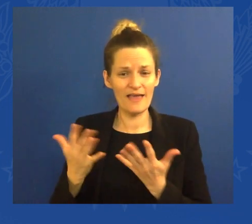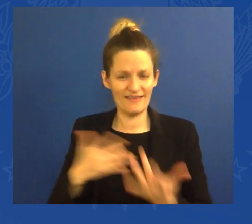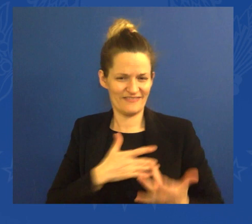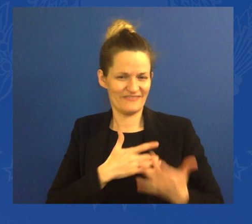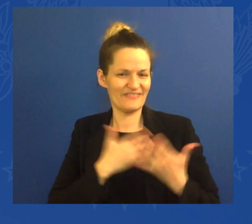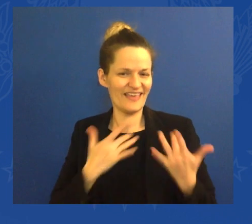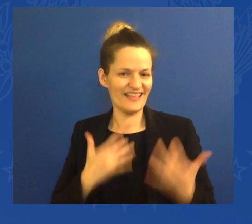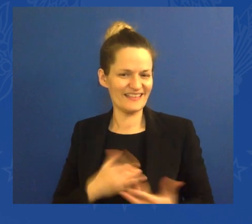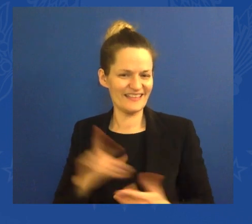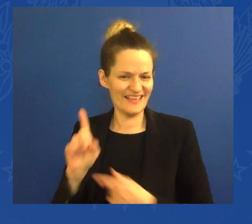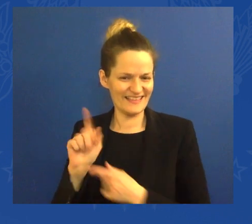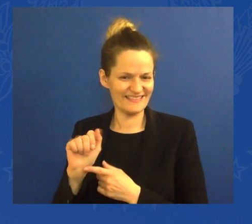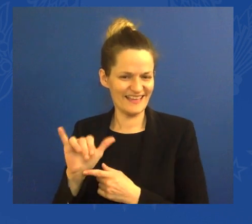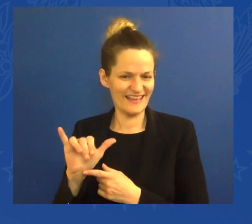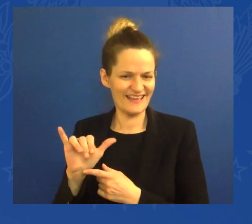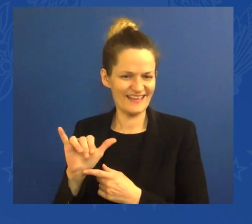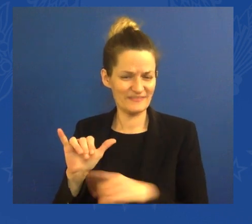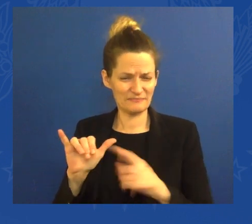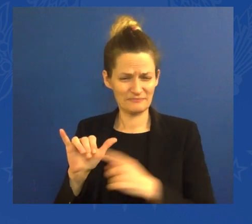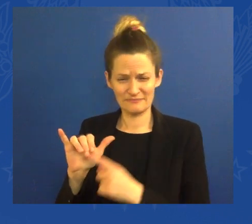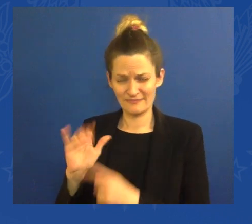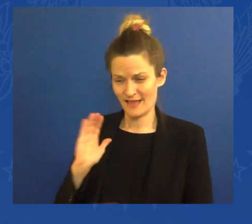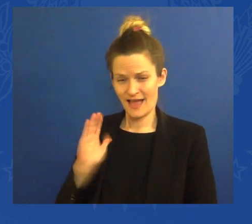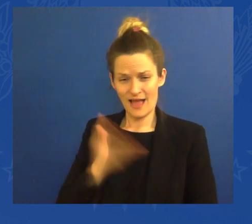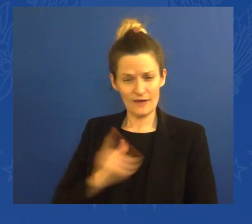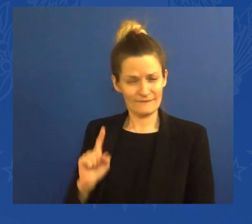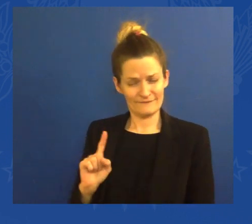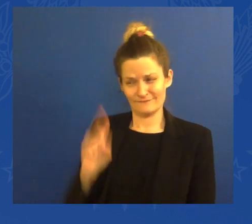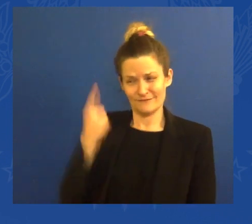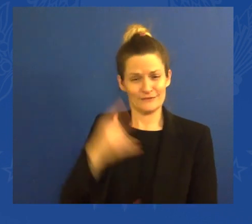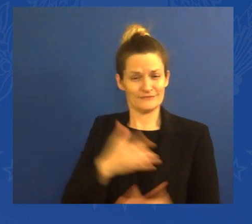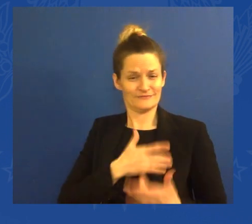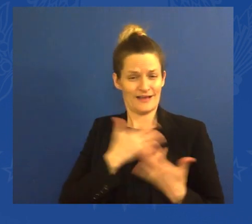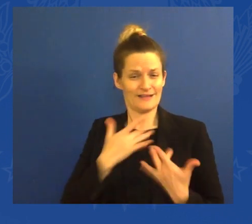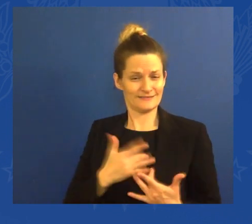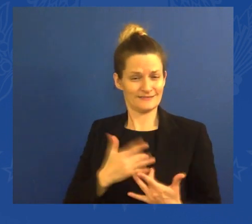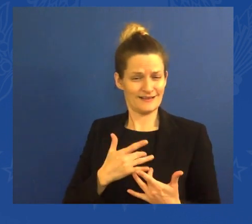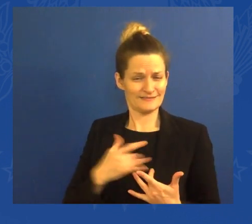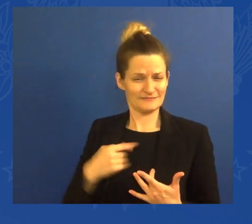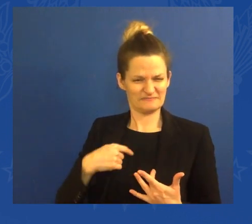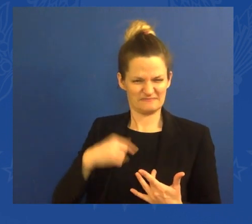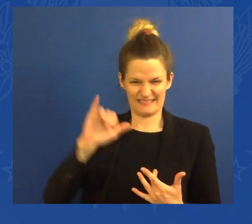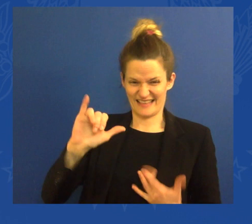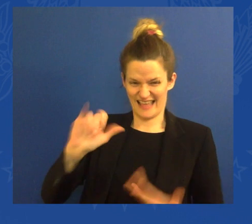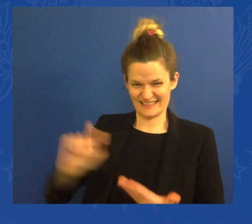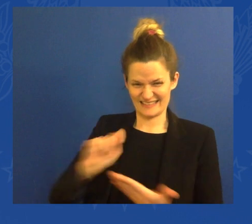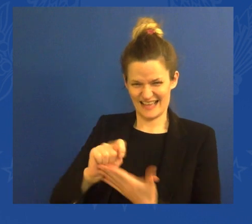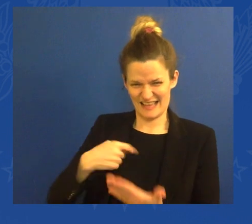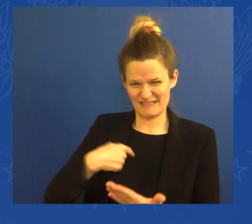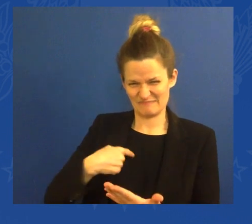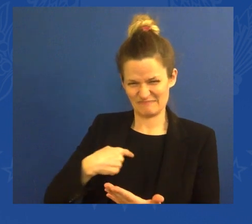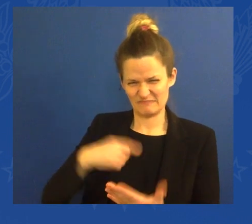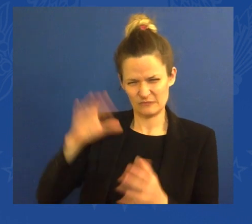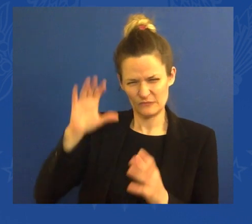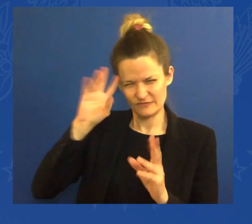when I was Vice President -- the Vice President's office faces the Eisenhower building --